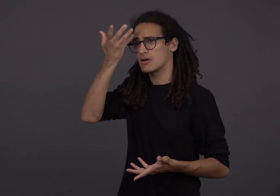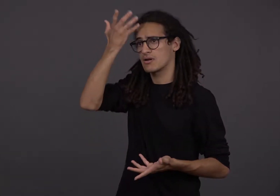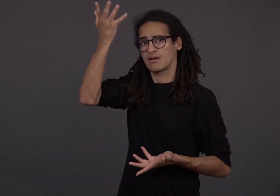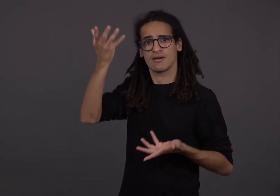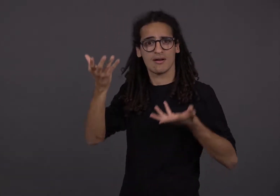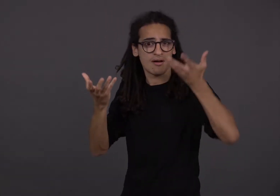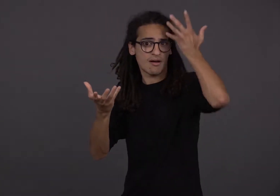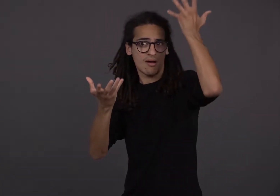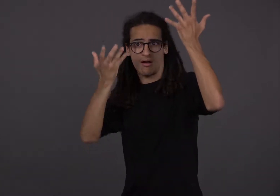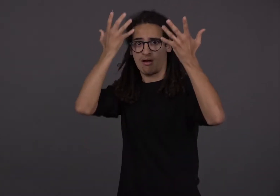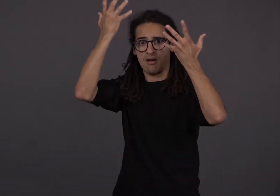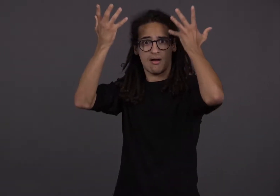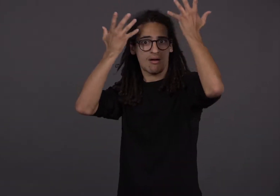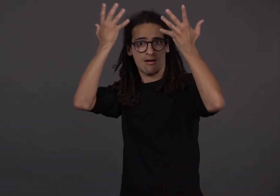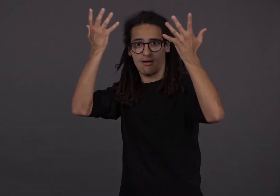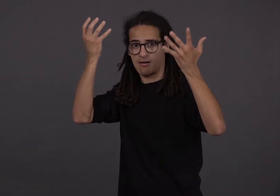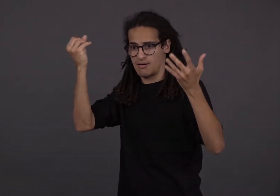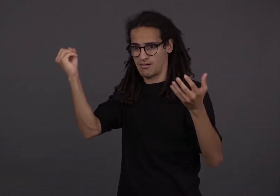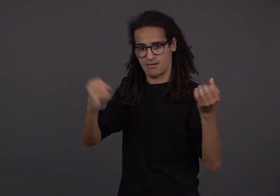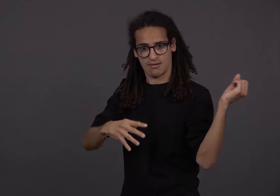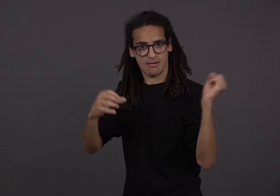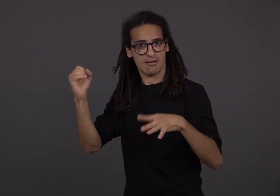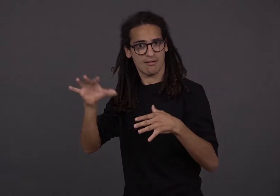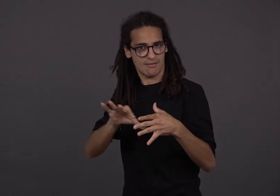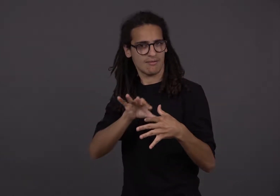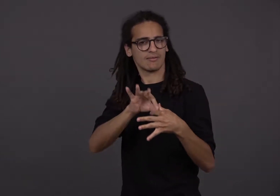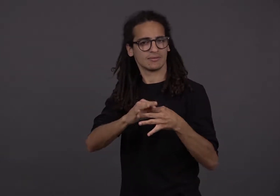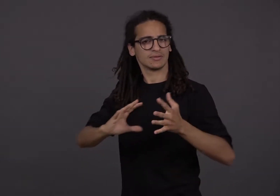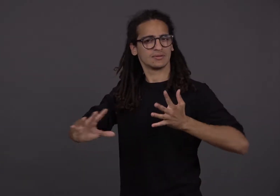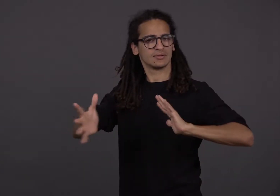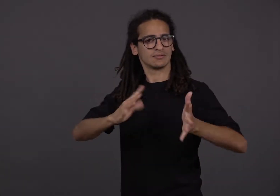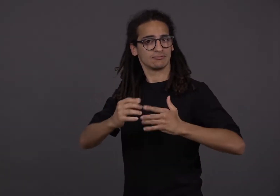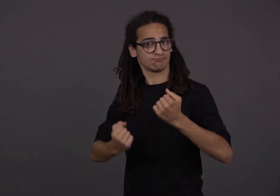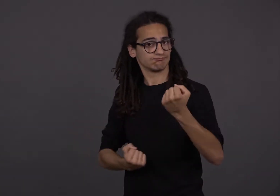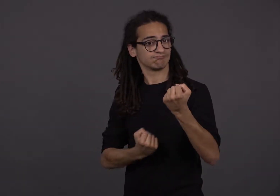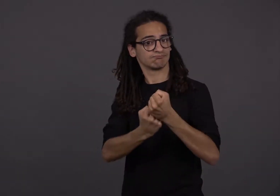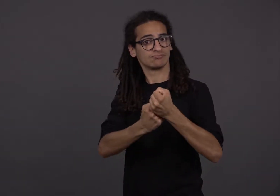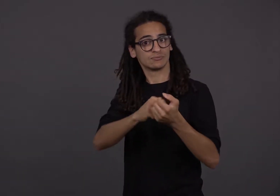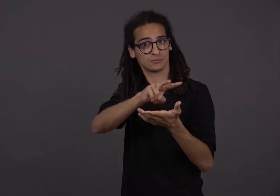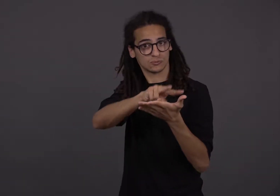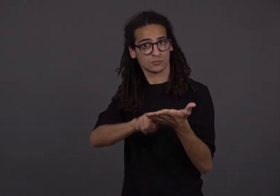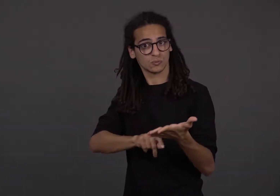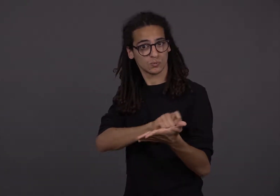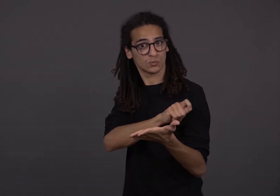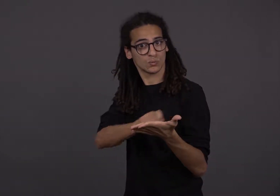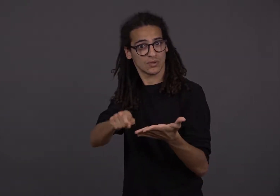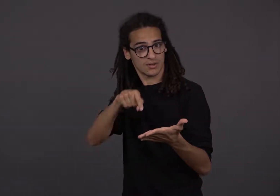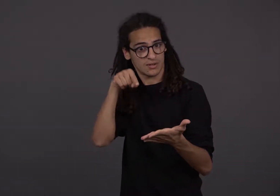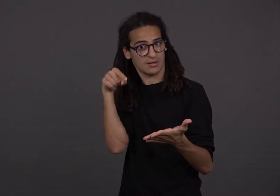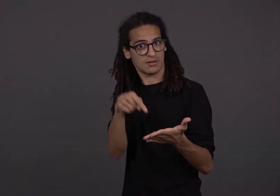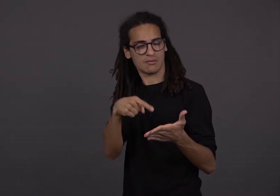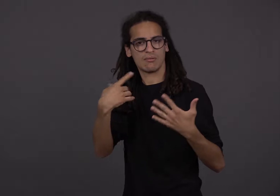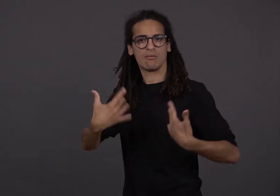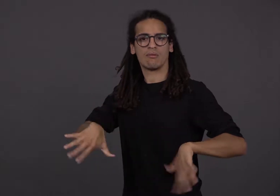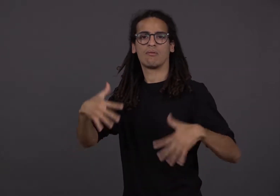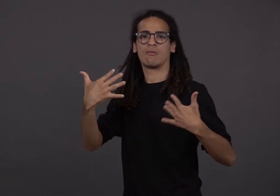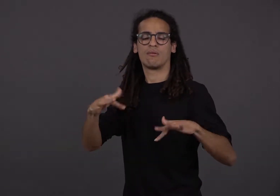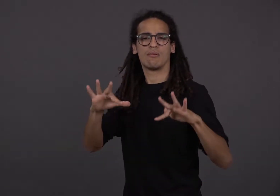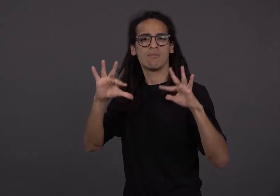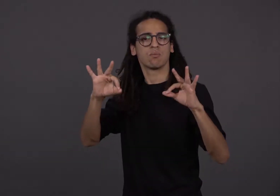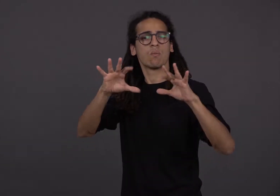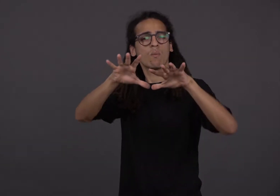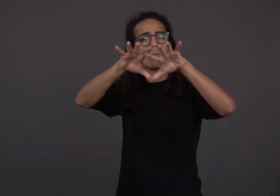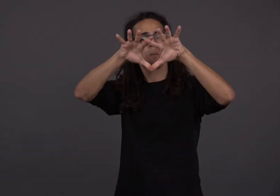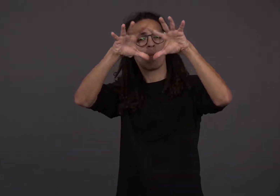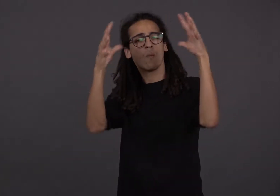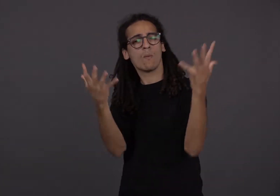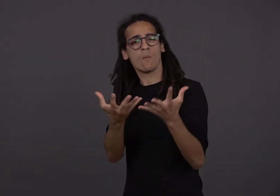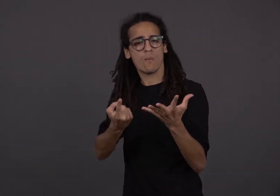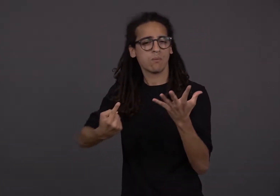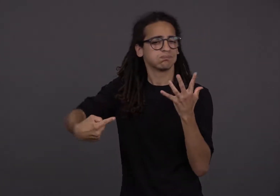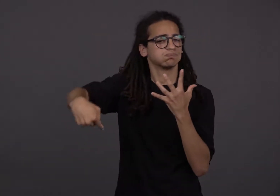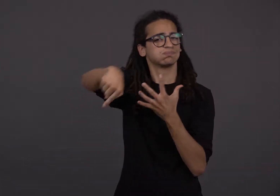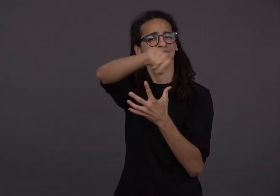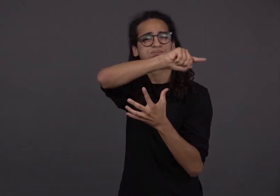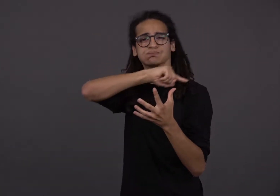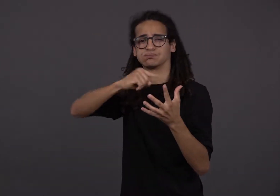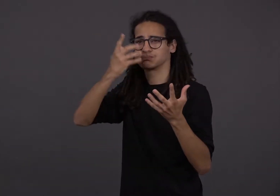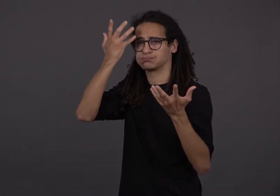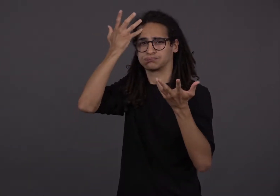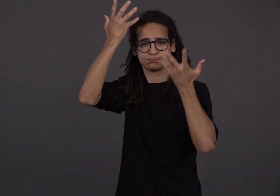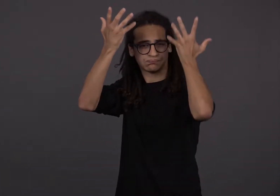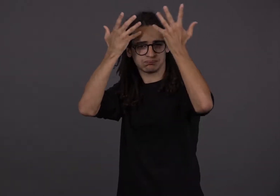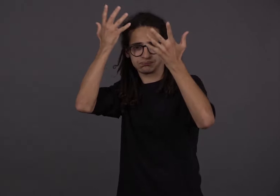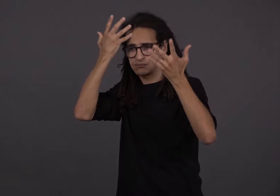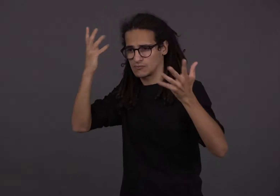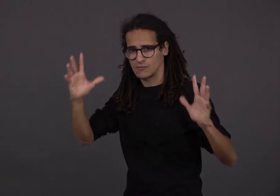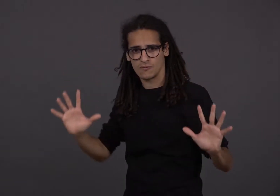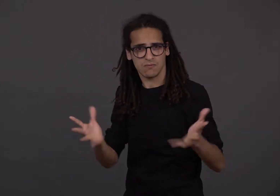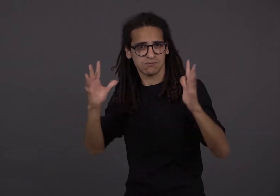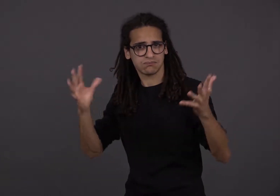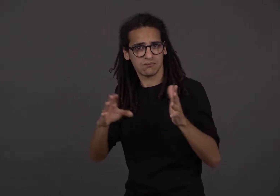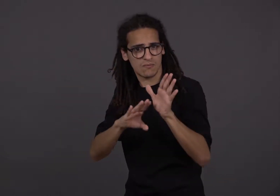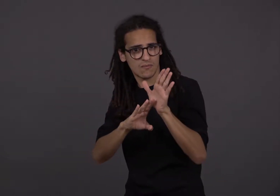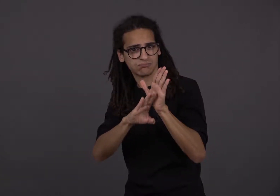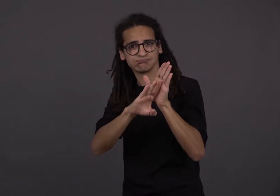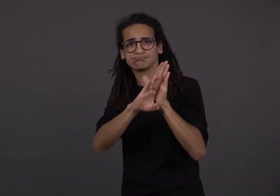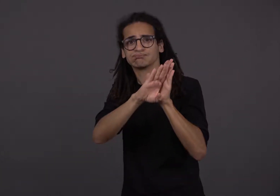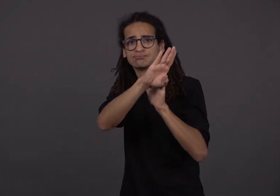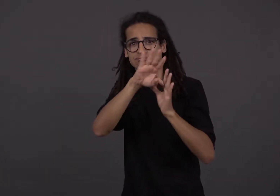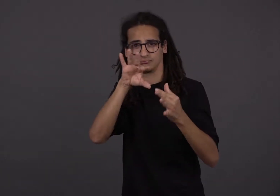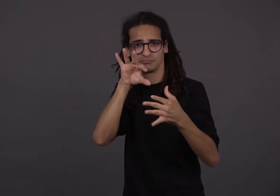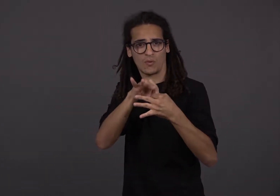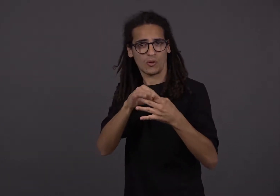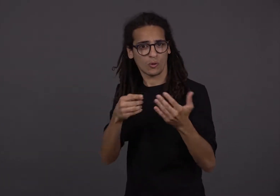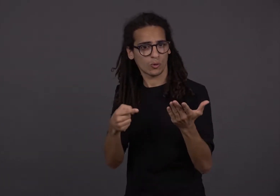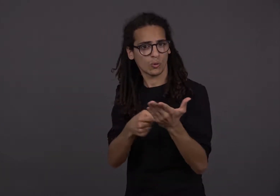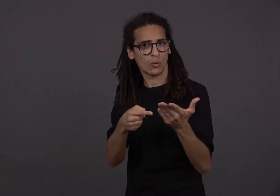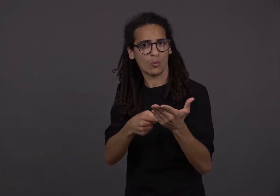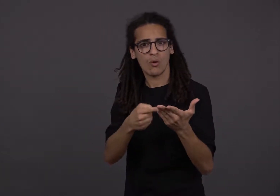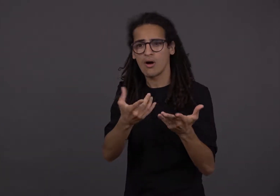"The innovations sourced through the Sign On For Literacy prize harness the creativity of the global community